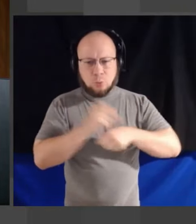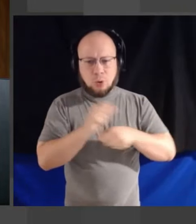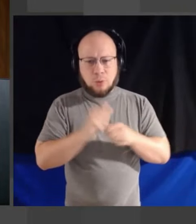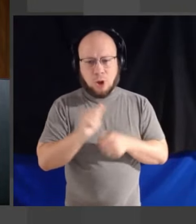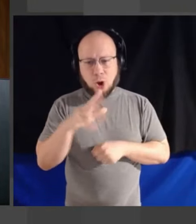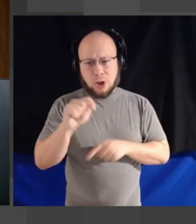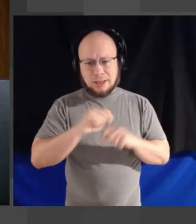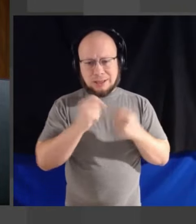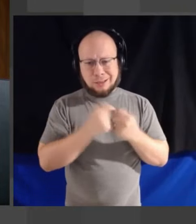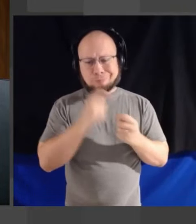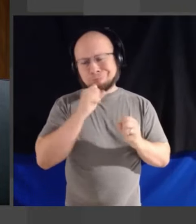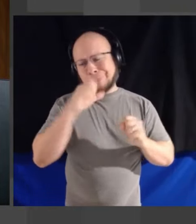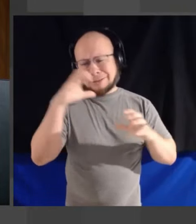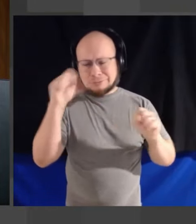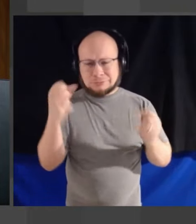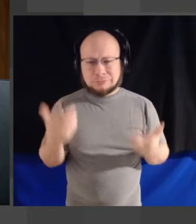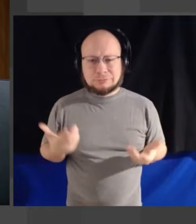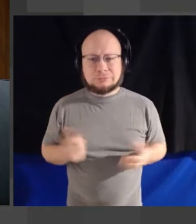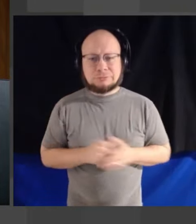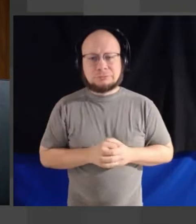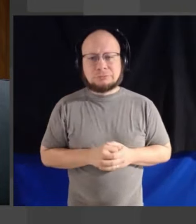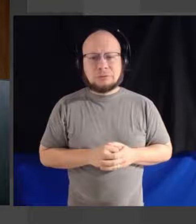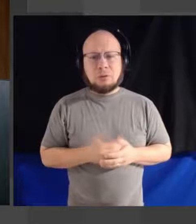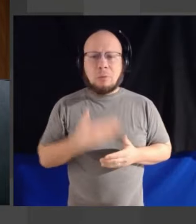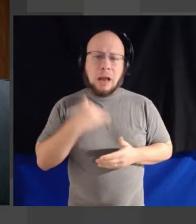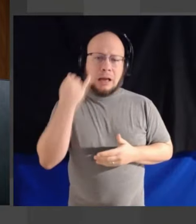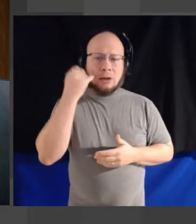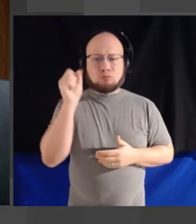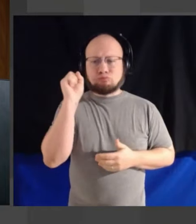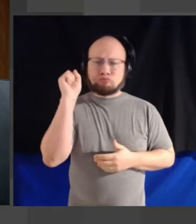AND SPECIFICALLY WORKING WITH